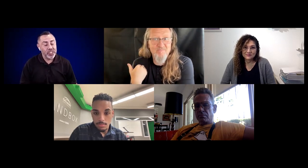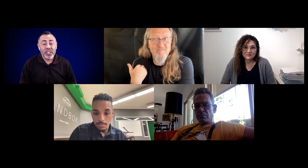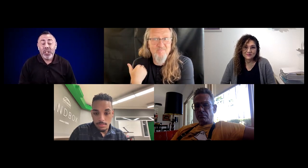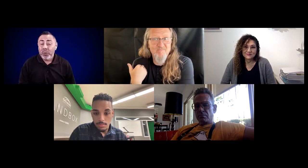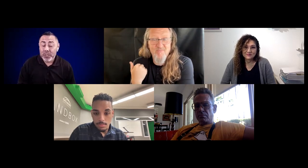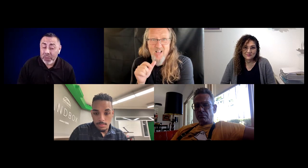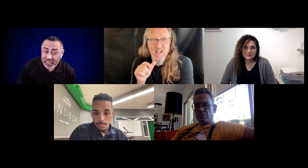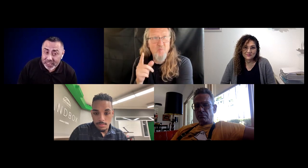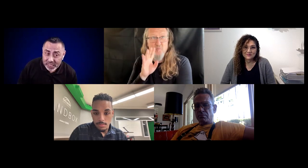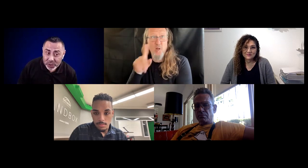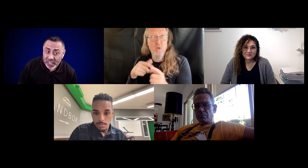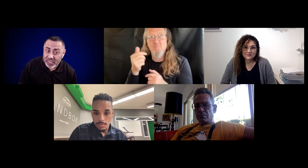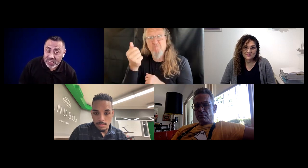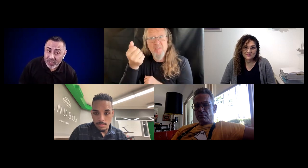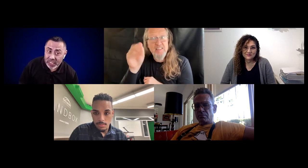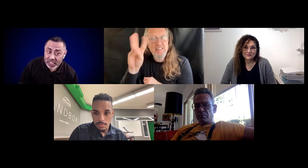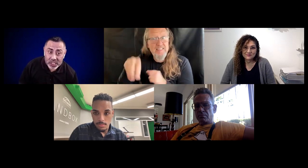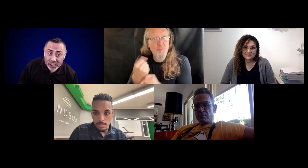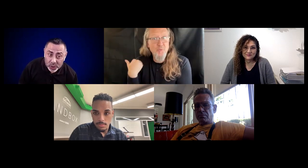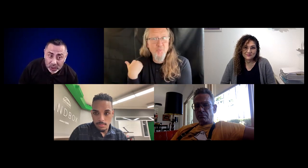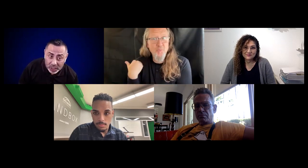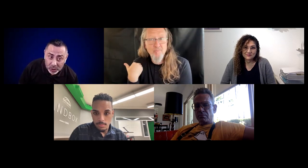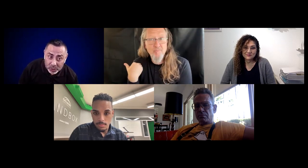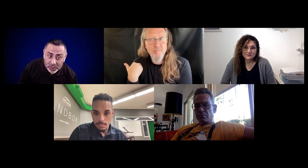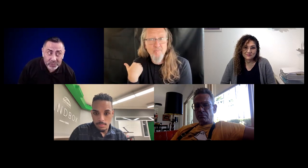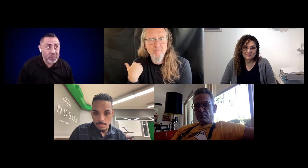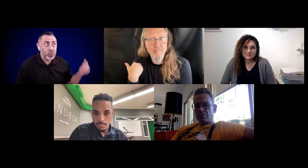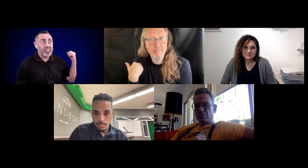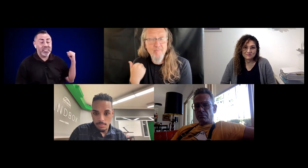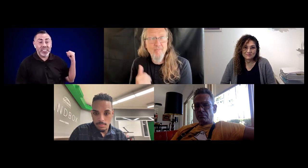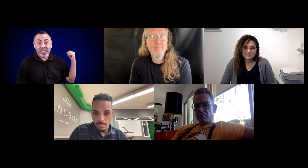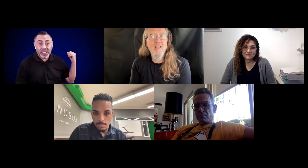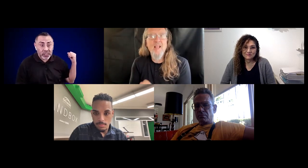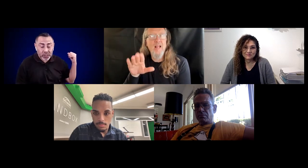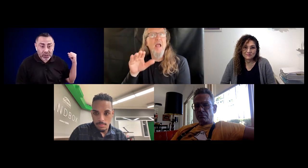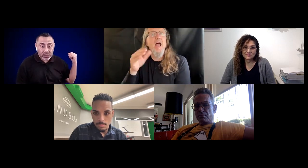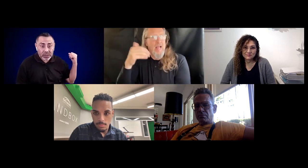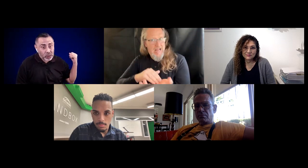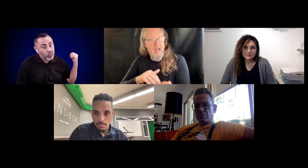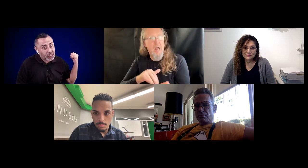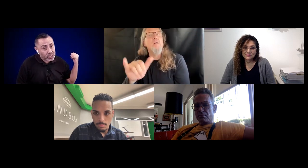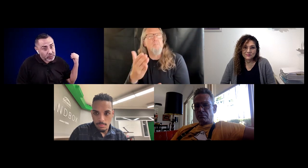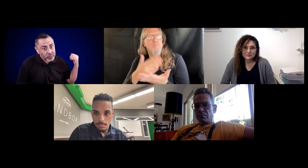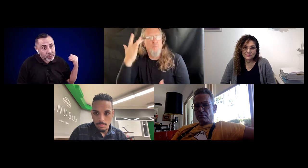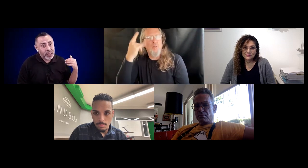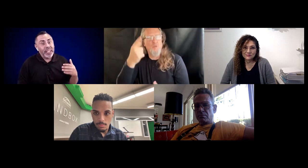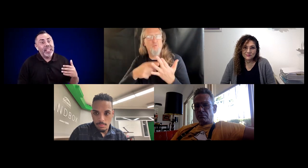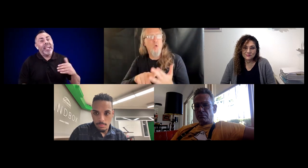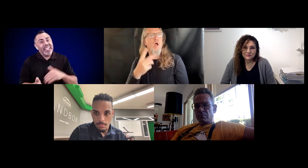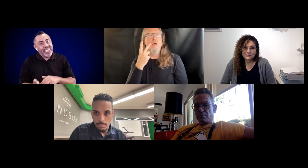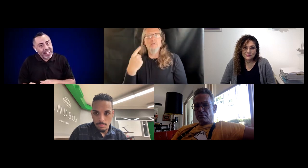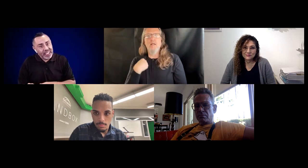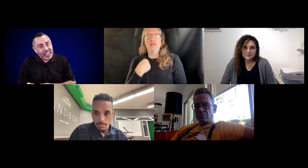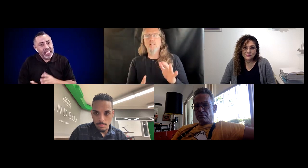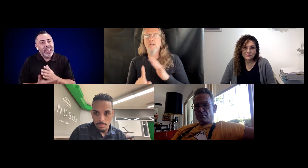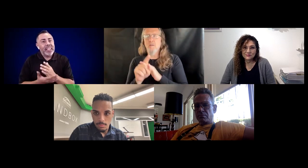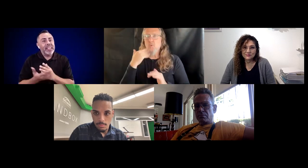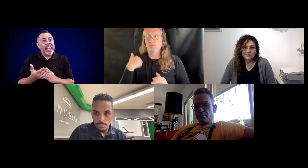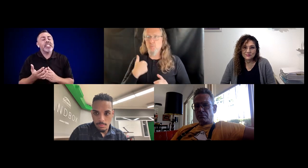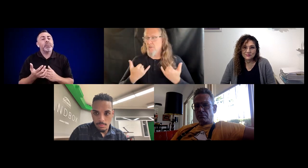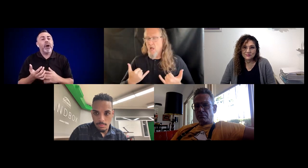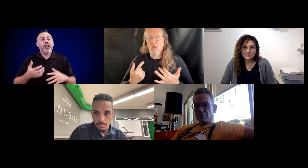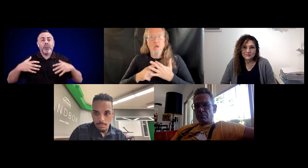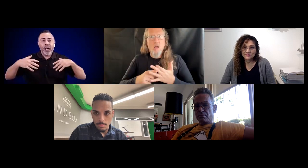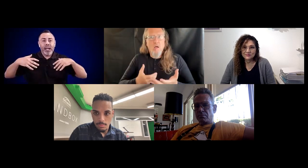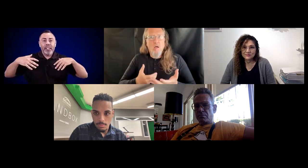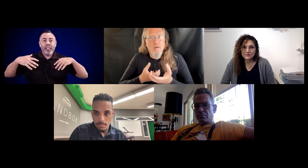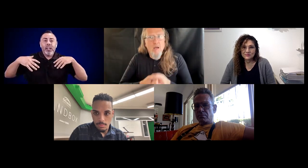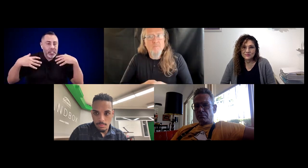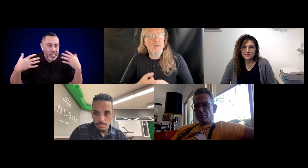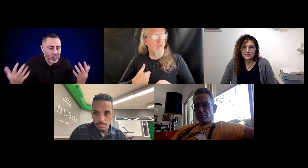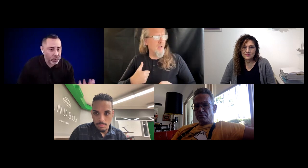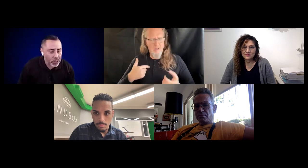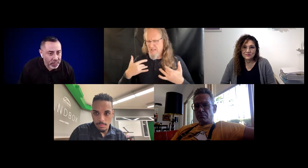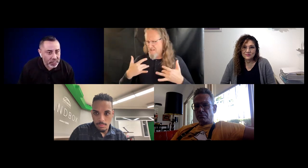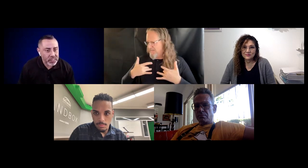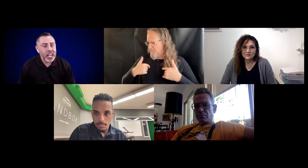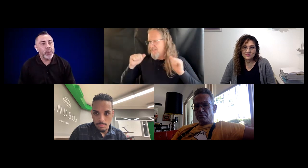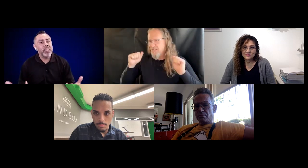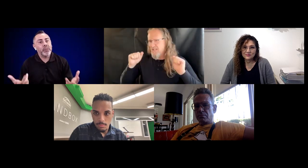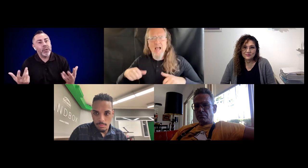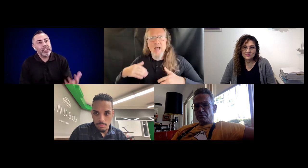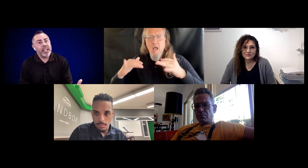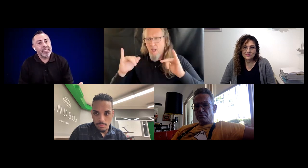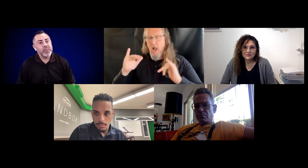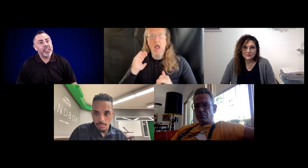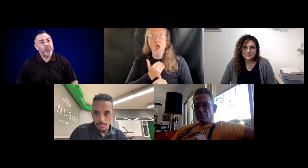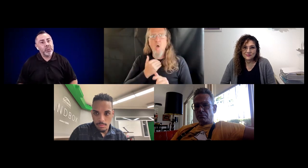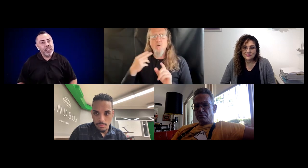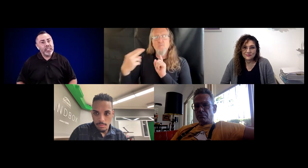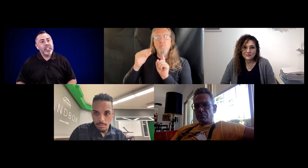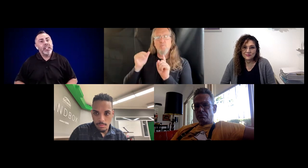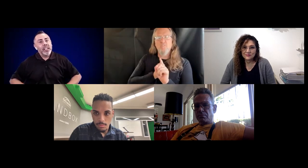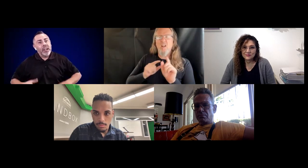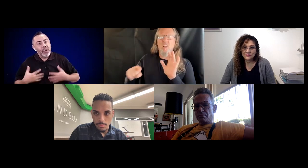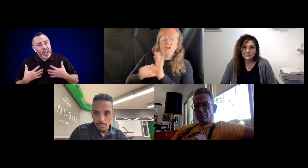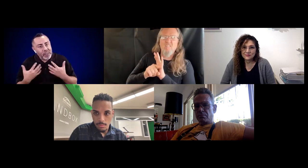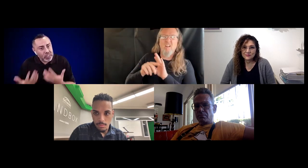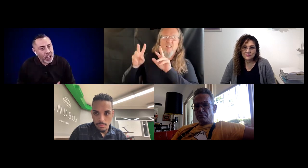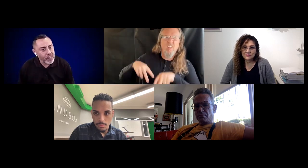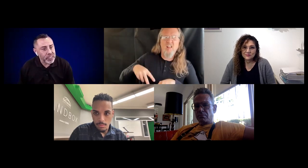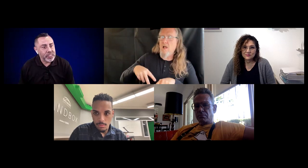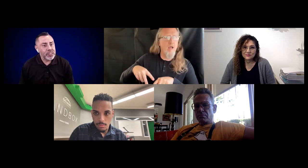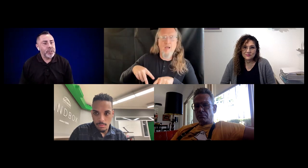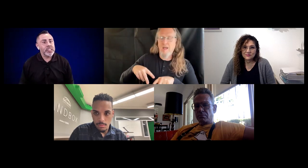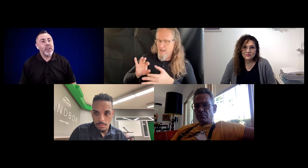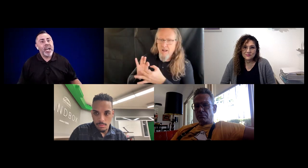But what? 16 years ago, somewhat recent, and again, that's part of why the deaf community is now being recognized because we are having the confidence, we are self actualizing.